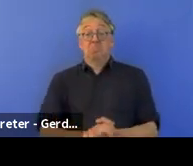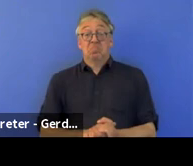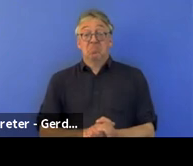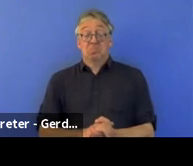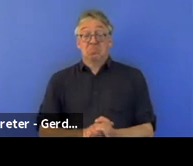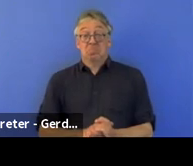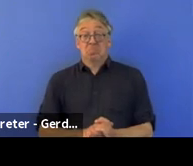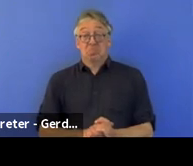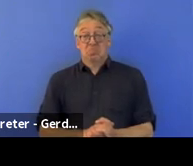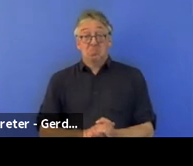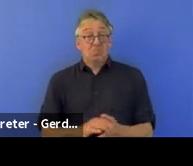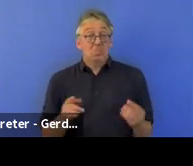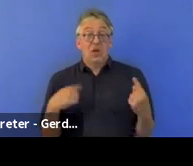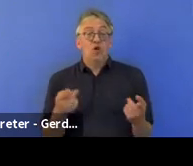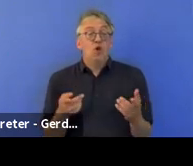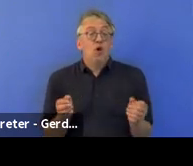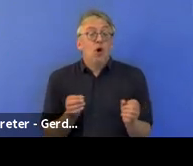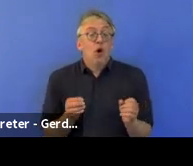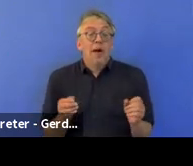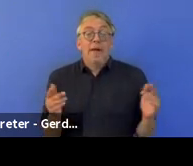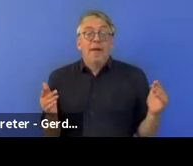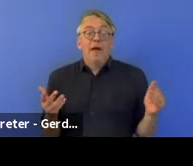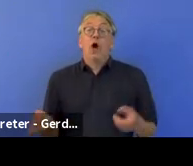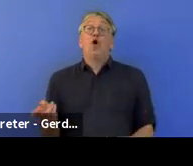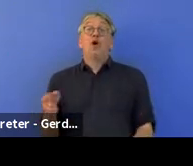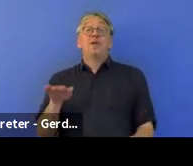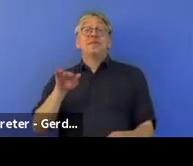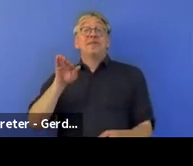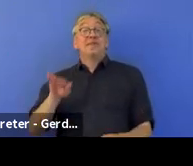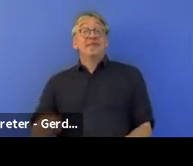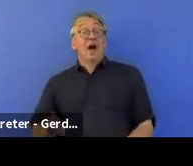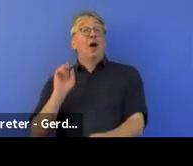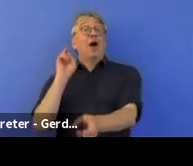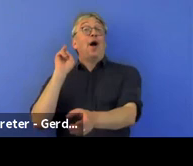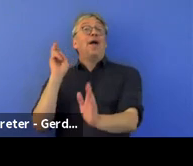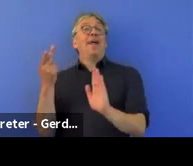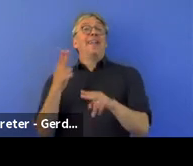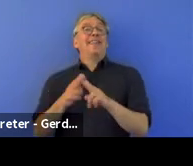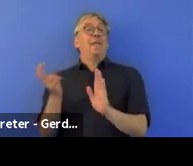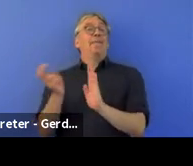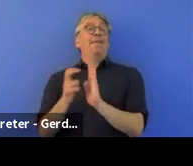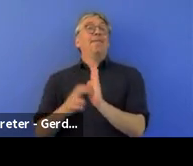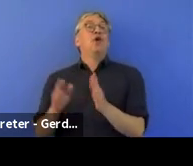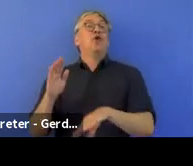channeled to funding for the most vulnerable girls. Enrollment doesn't automatically mean equality and inclusion. Nobody